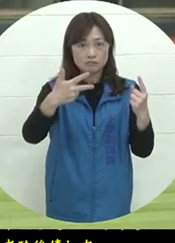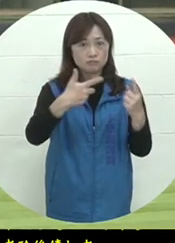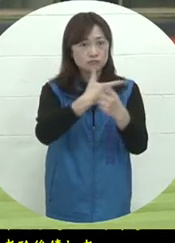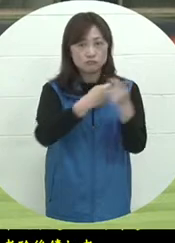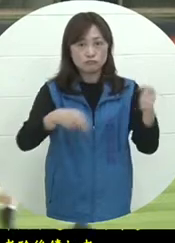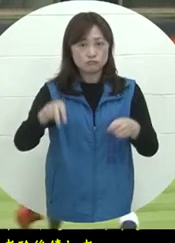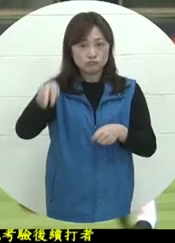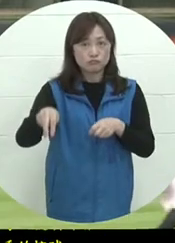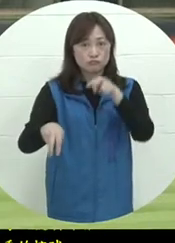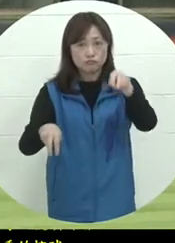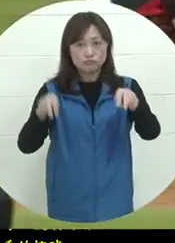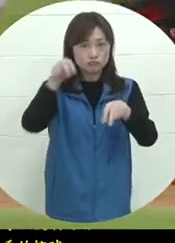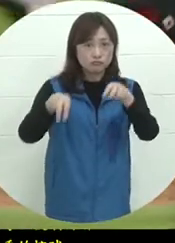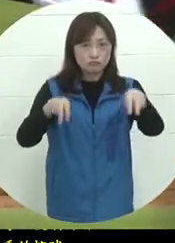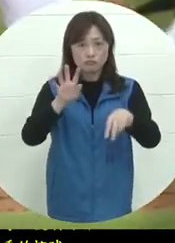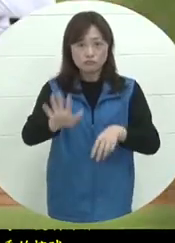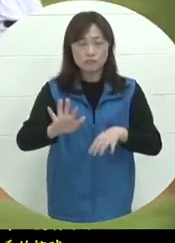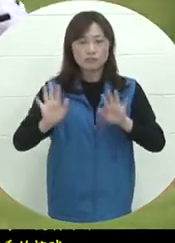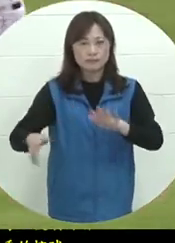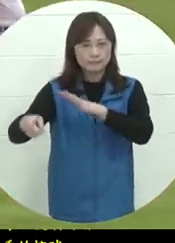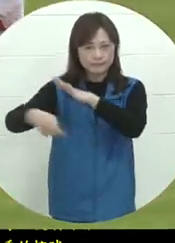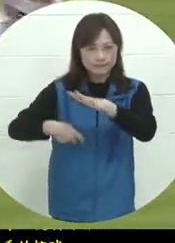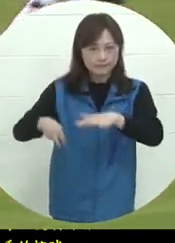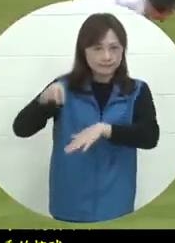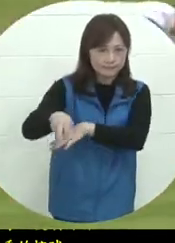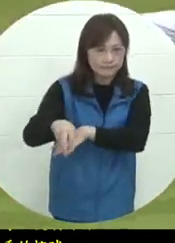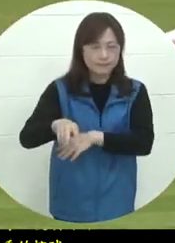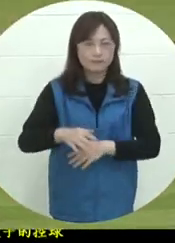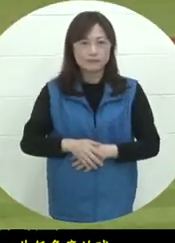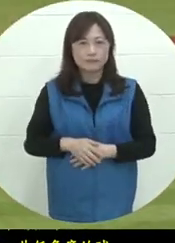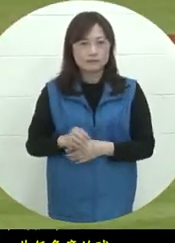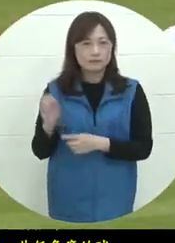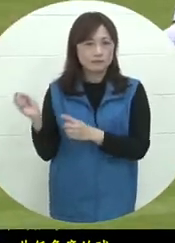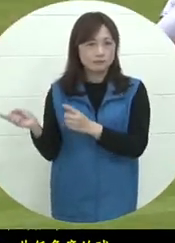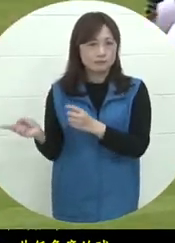the bases were activated at this time. Wow, after the ball was sent out, the ball It seems that the pass was misdirected.